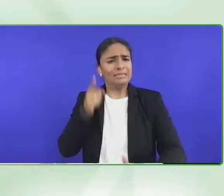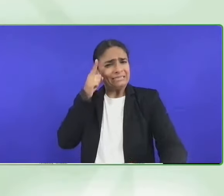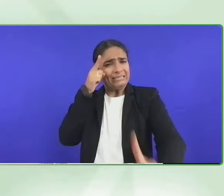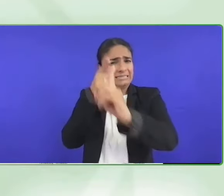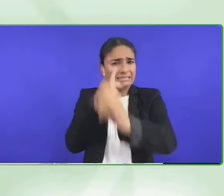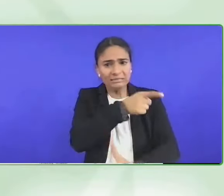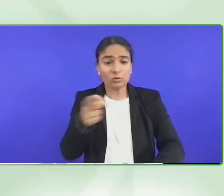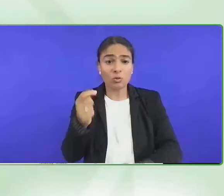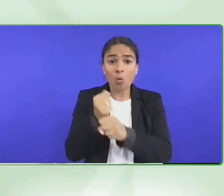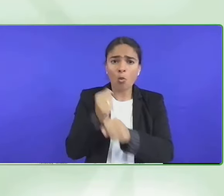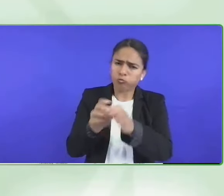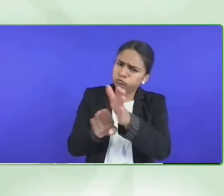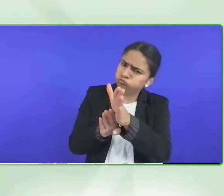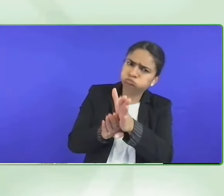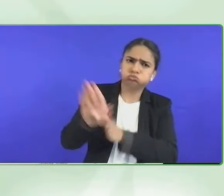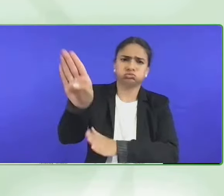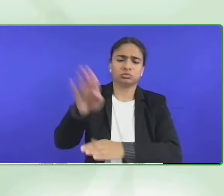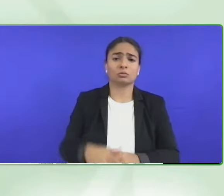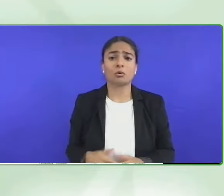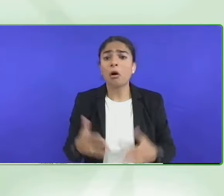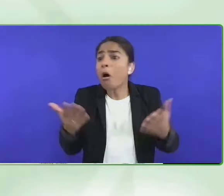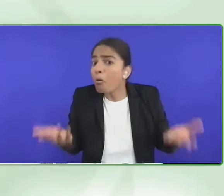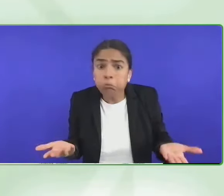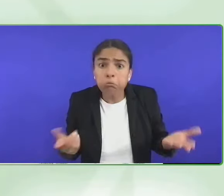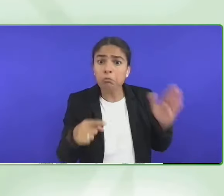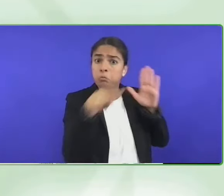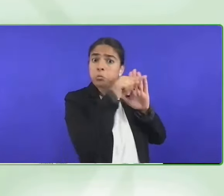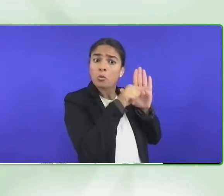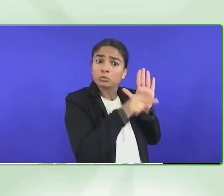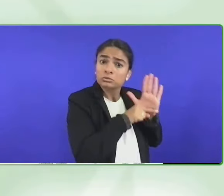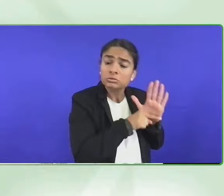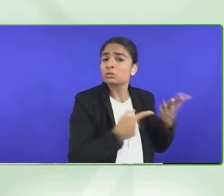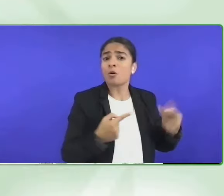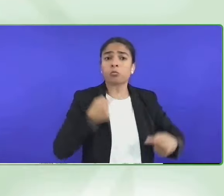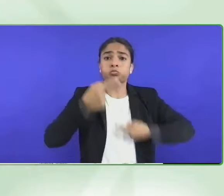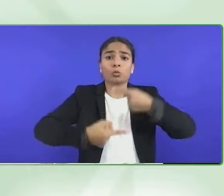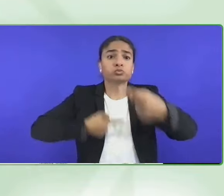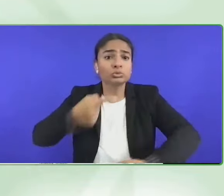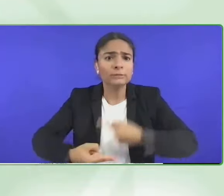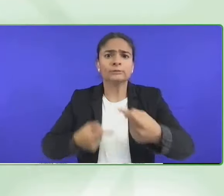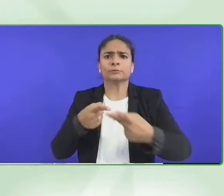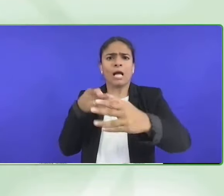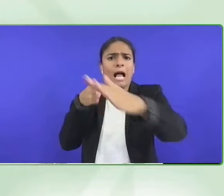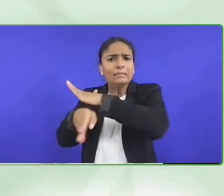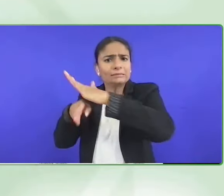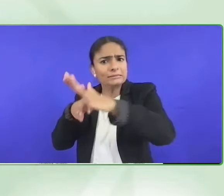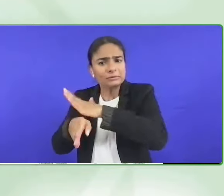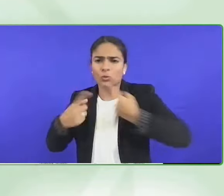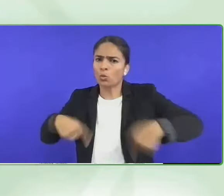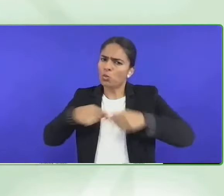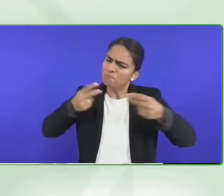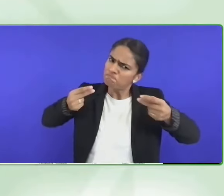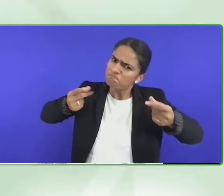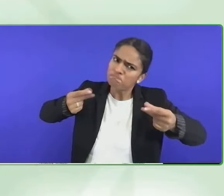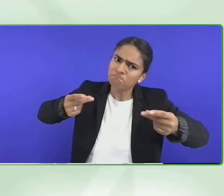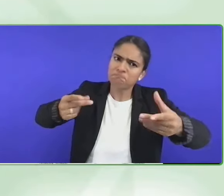accessibility initiatives. We are working steadily towards making that a daily reality. And that is why we wish to engage. Thank you. I have to laugh because Susan's phone is going off and it is